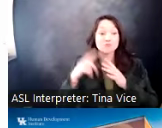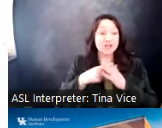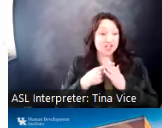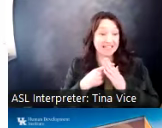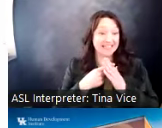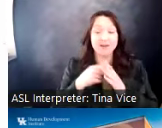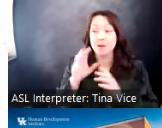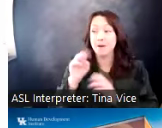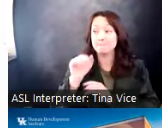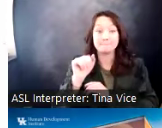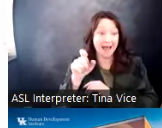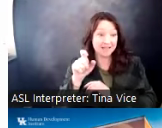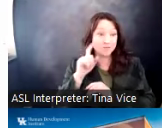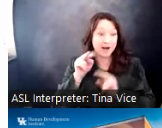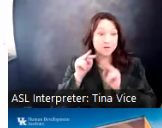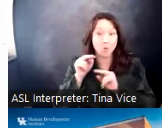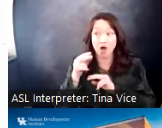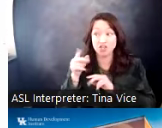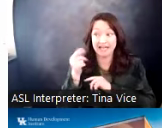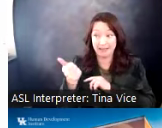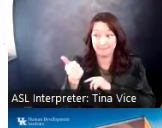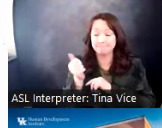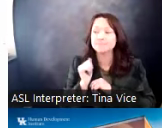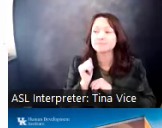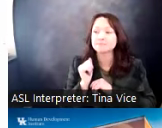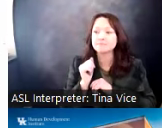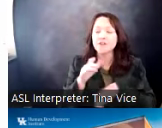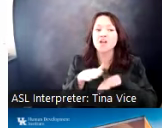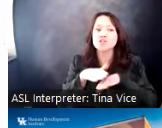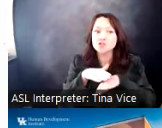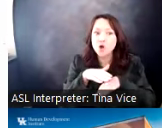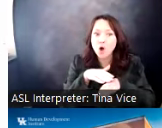know when I watched him he followed a very slow very long but classically